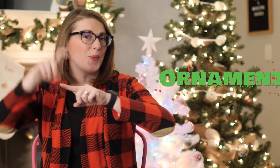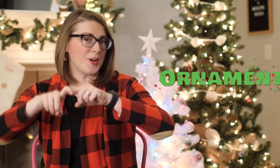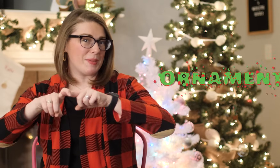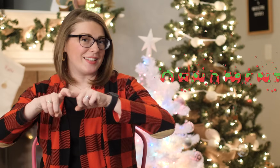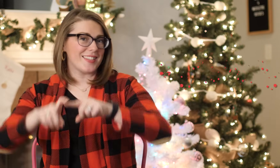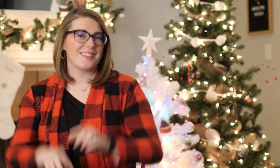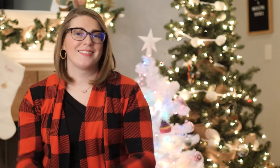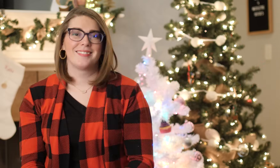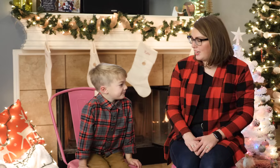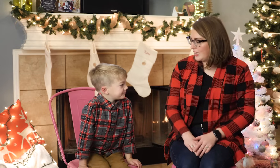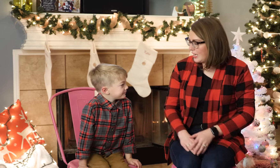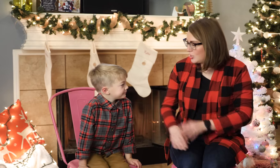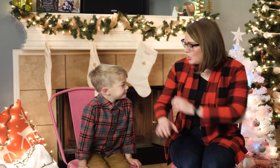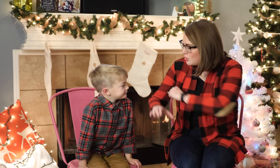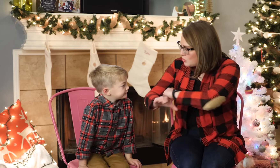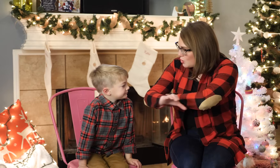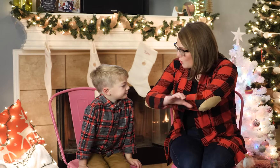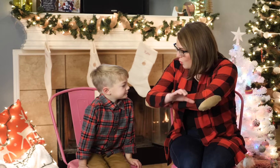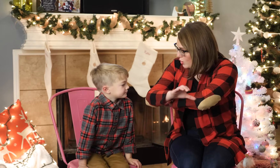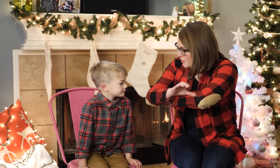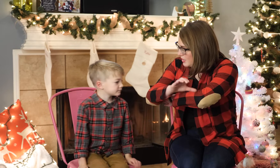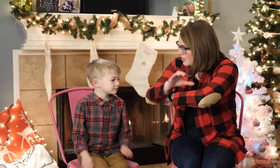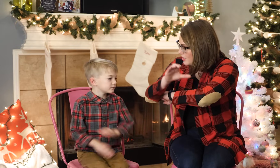ORNAMENTS Can you do ornaments?